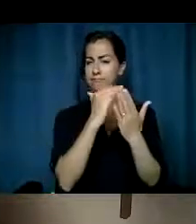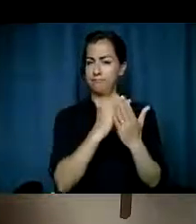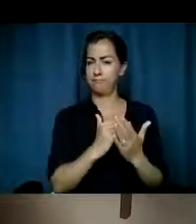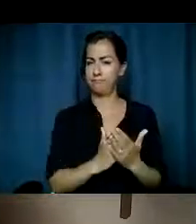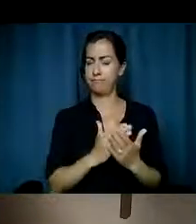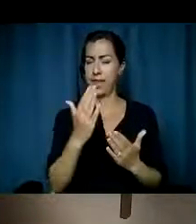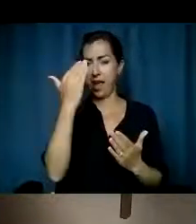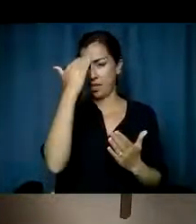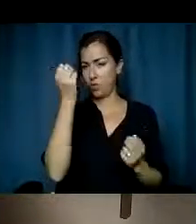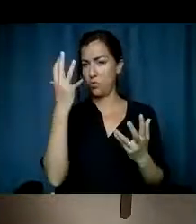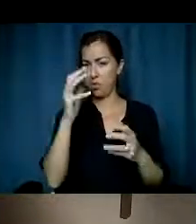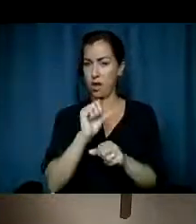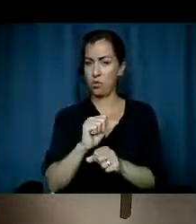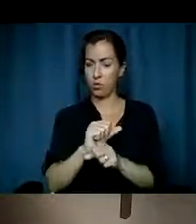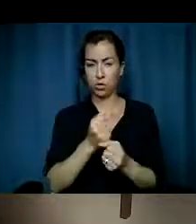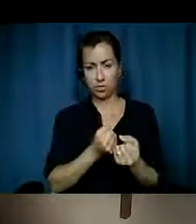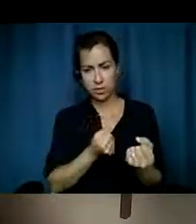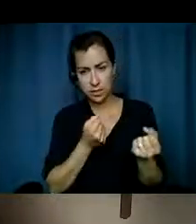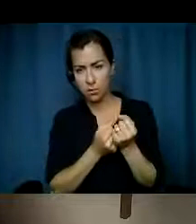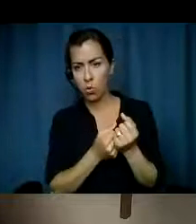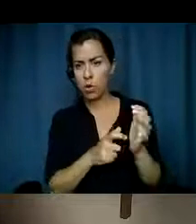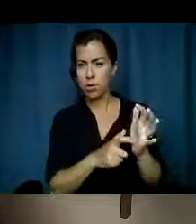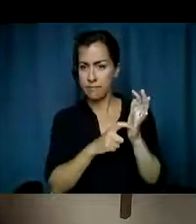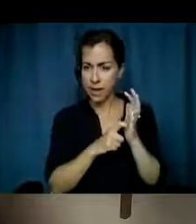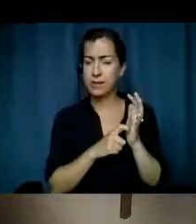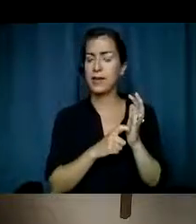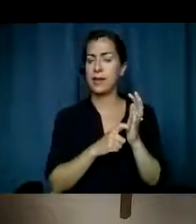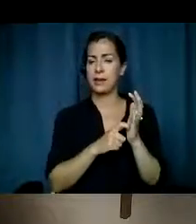encourage the person you're supporting to write down or bring up questions,